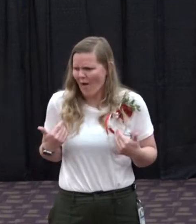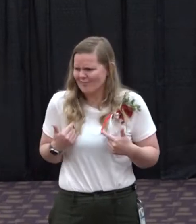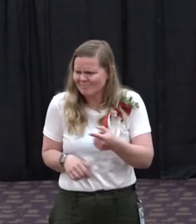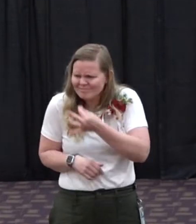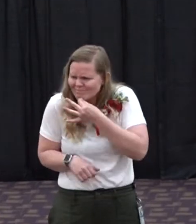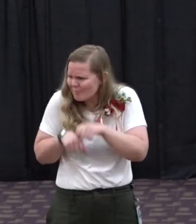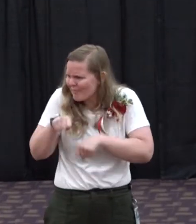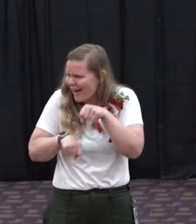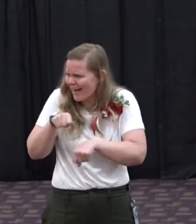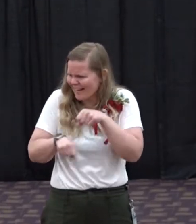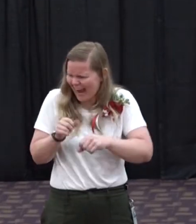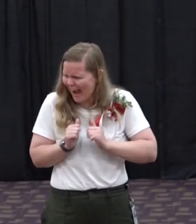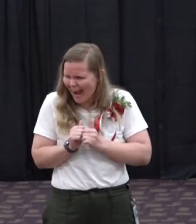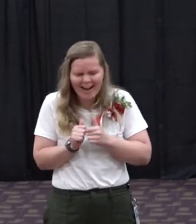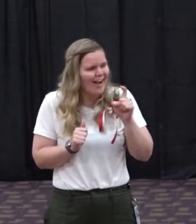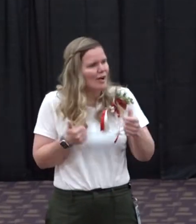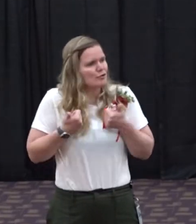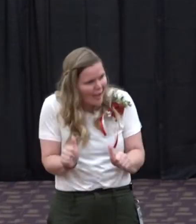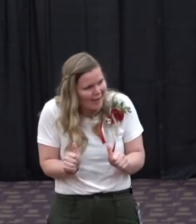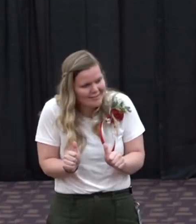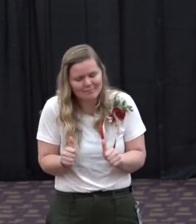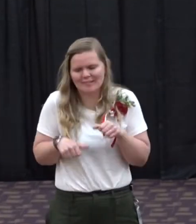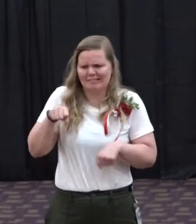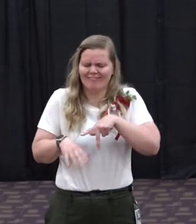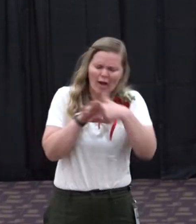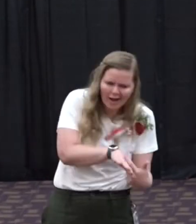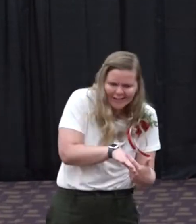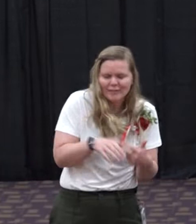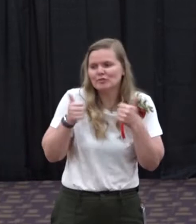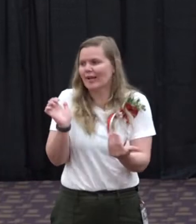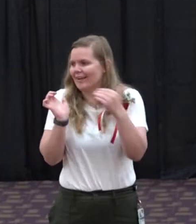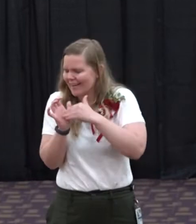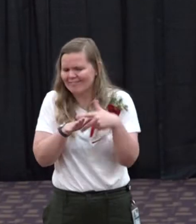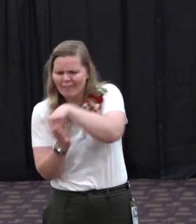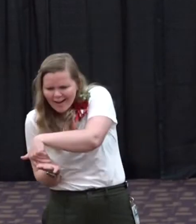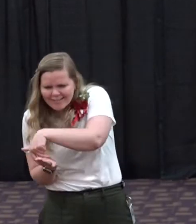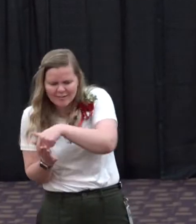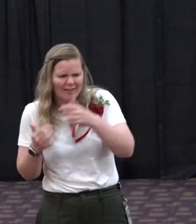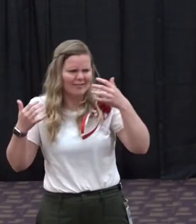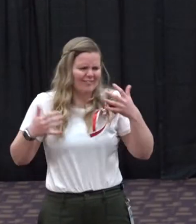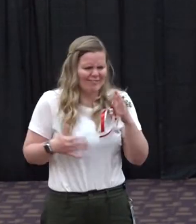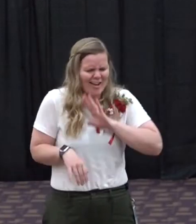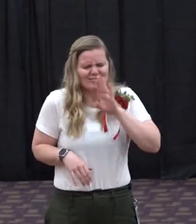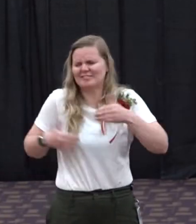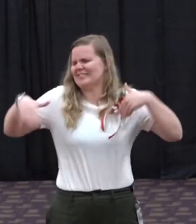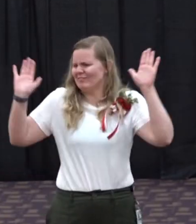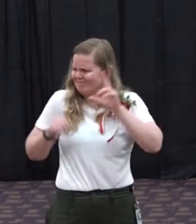An example is, right now, you guys are young. Think about learning to ride a bike. You had to fall, get up, try again.